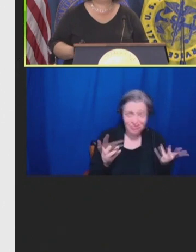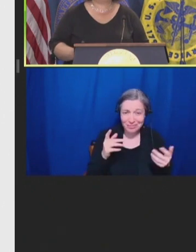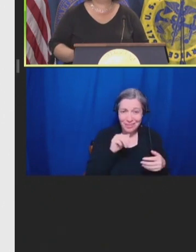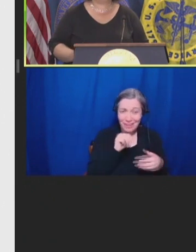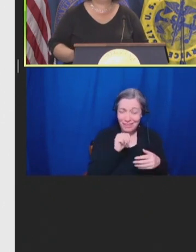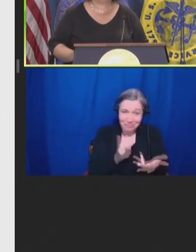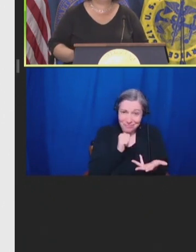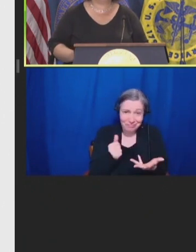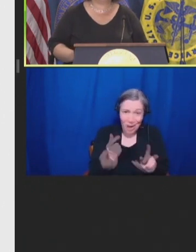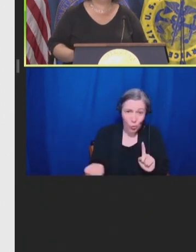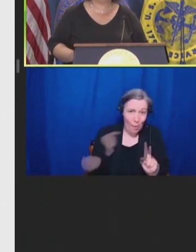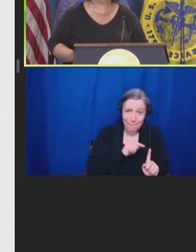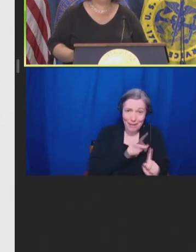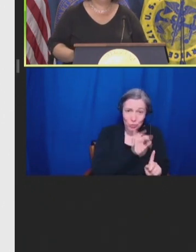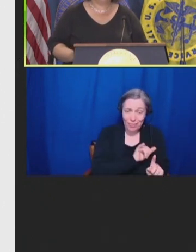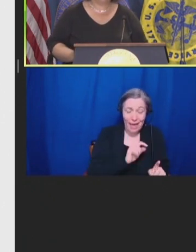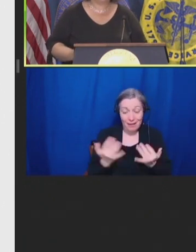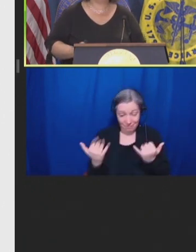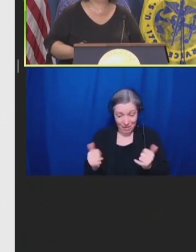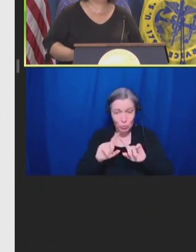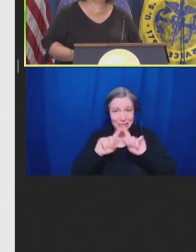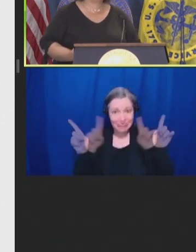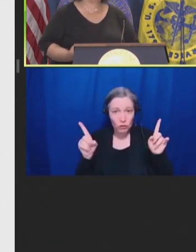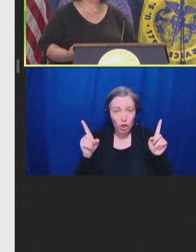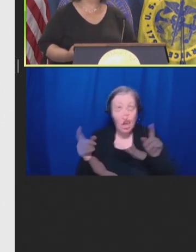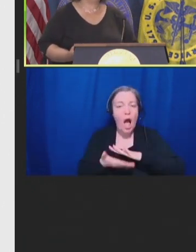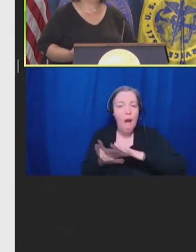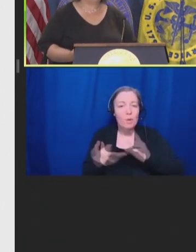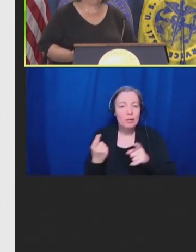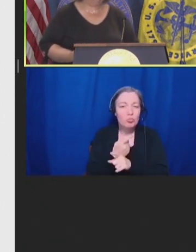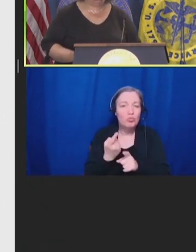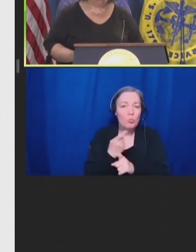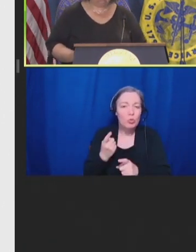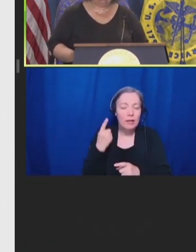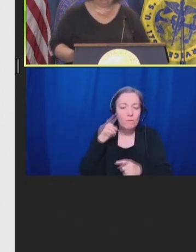operating in it appropriately. And then finding a way to move forward in that new change site.